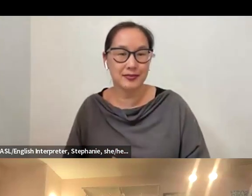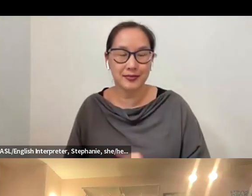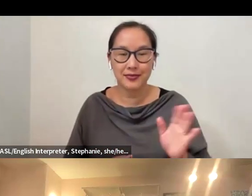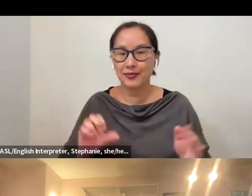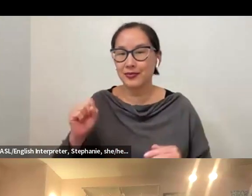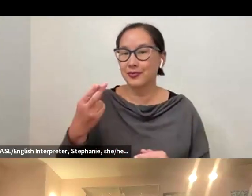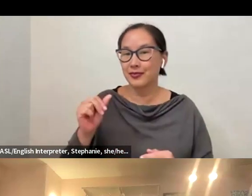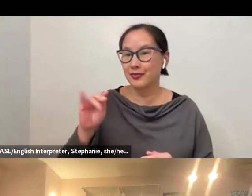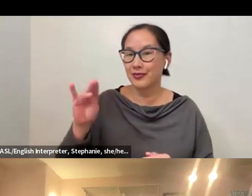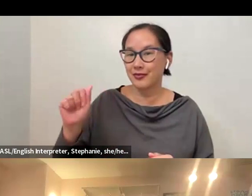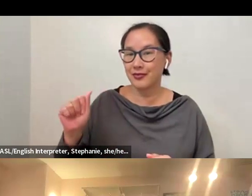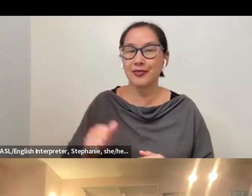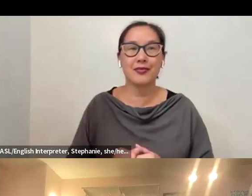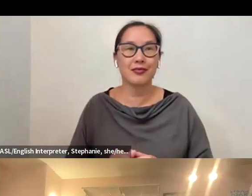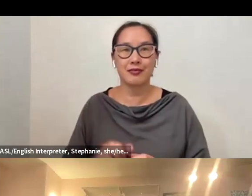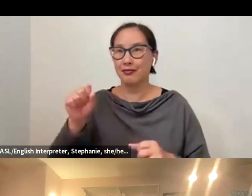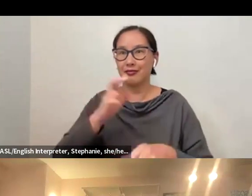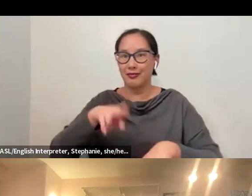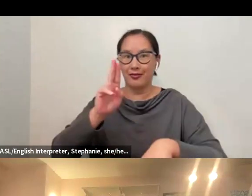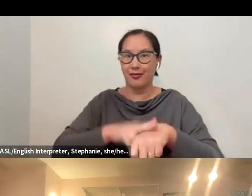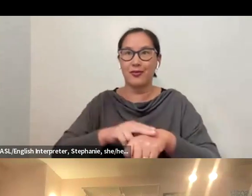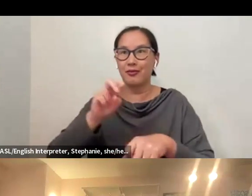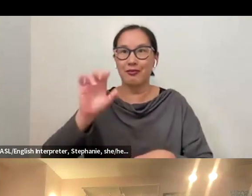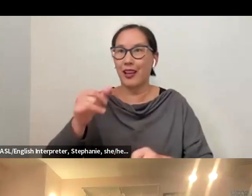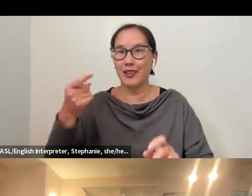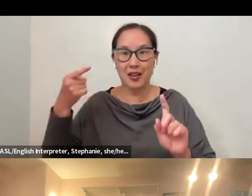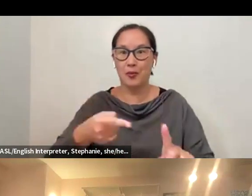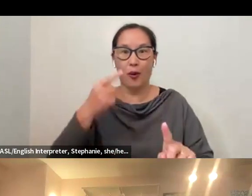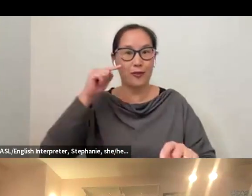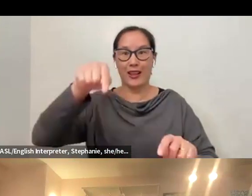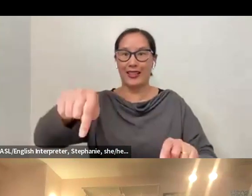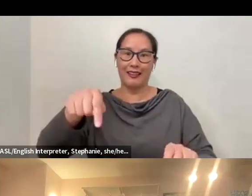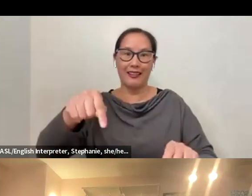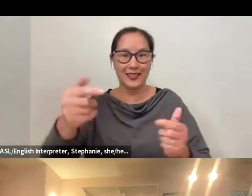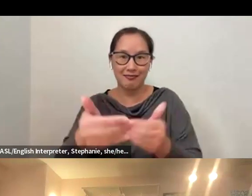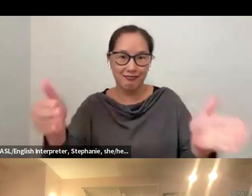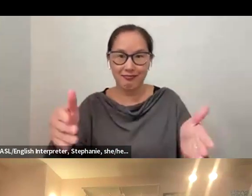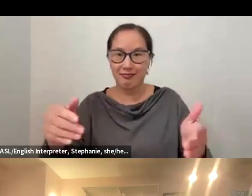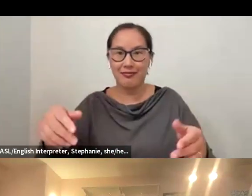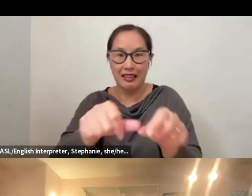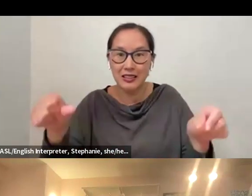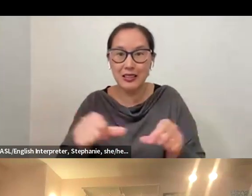No, I mean, this is what we're hoping the space can be, right? We want to uplift, good people doing the good work.